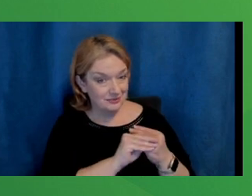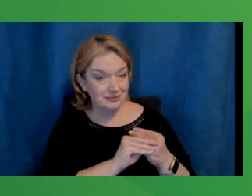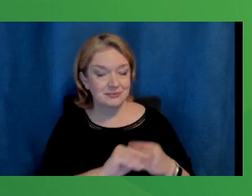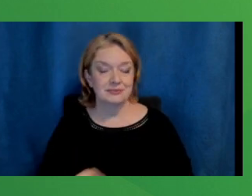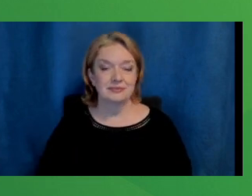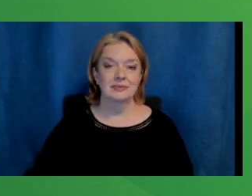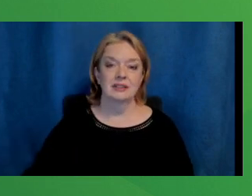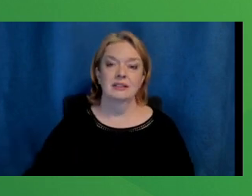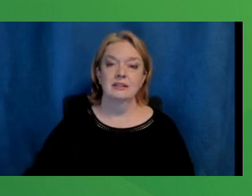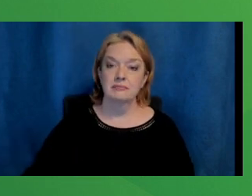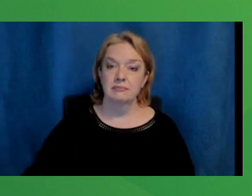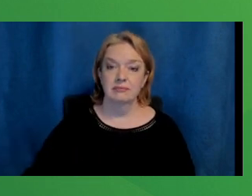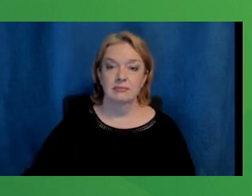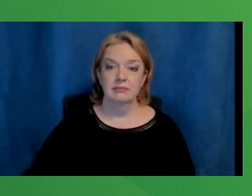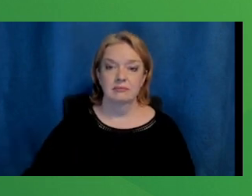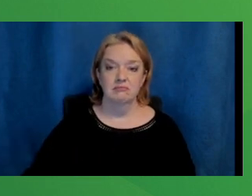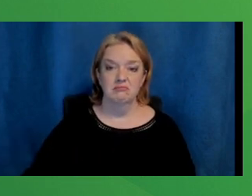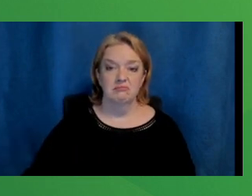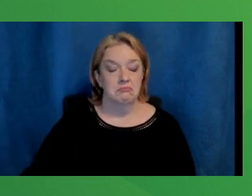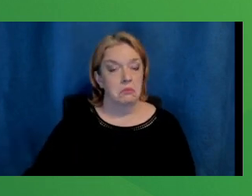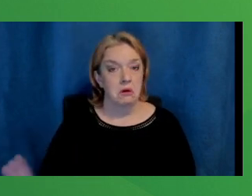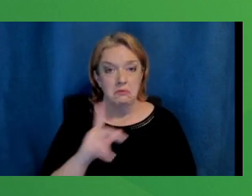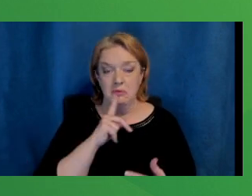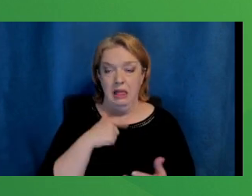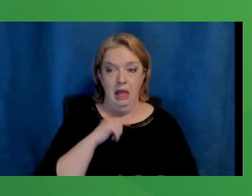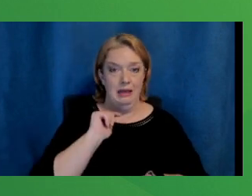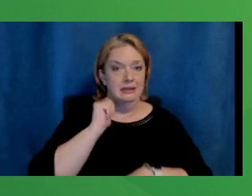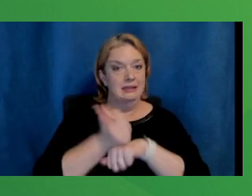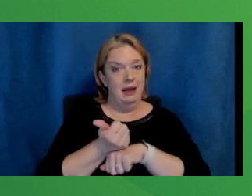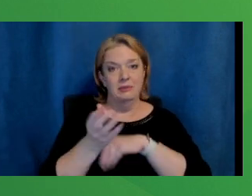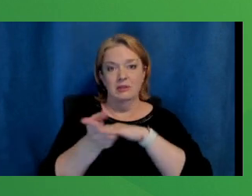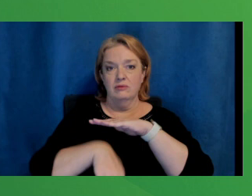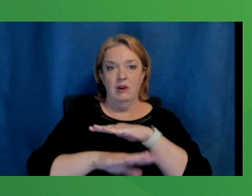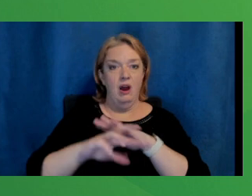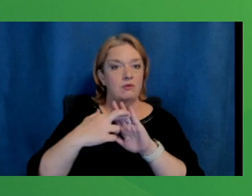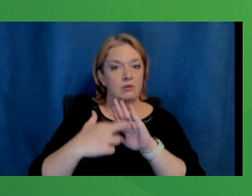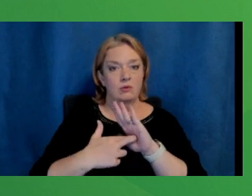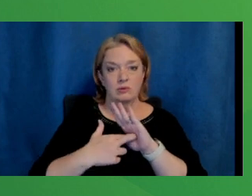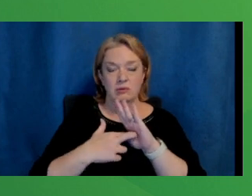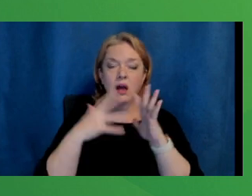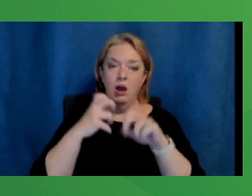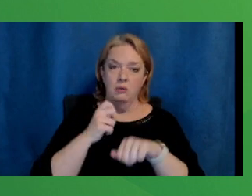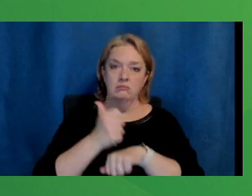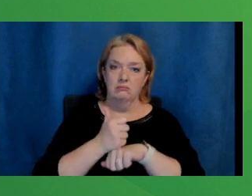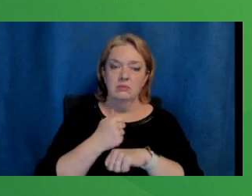I just established ground rules. I try to create a safe environment for everyone. Everyone's neutral.